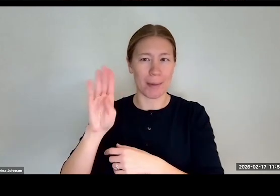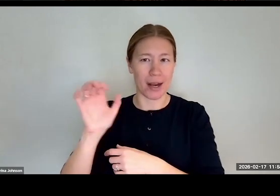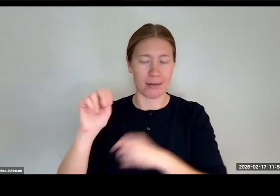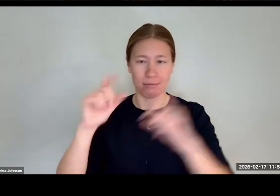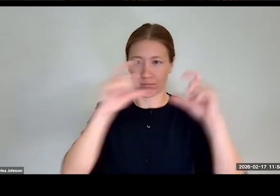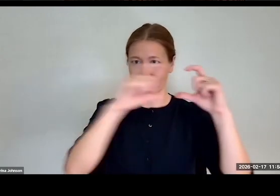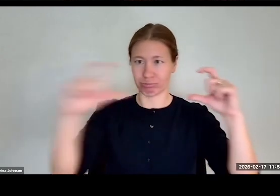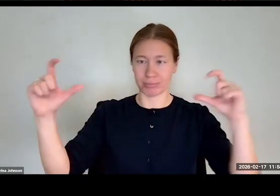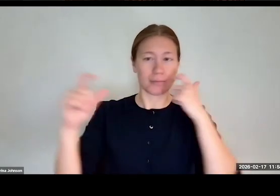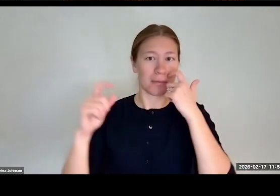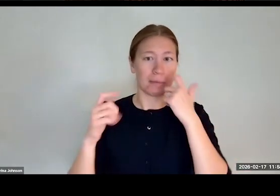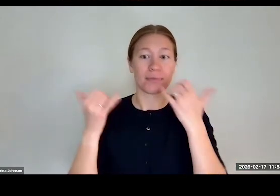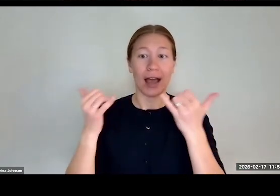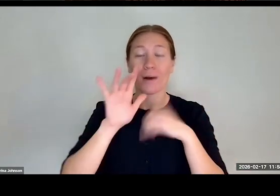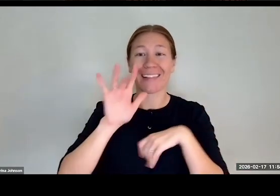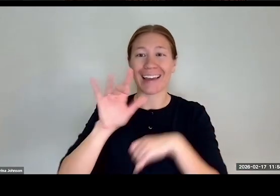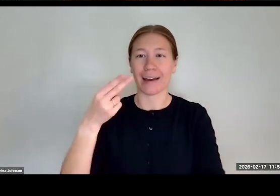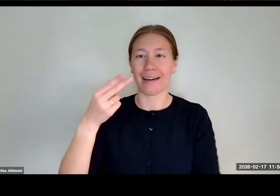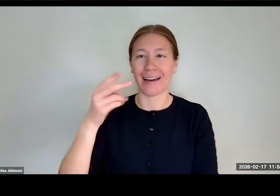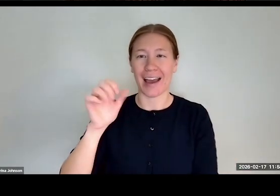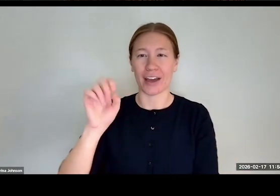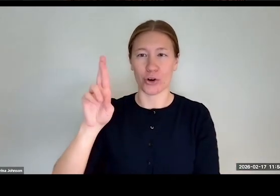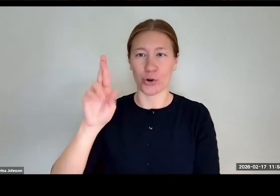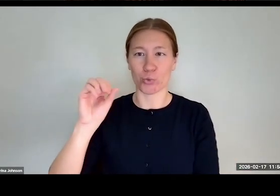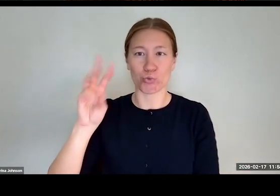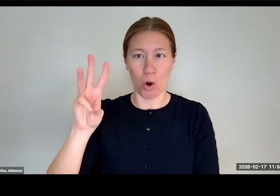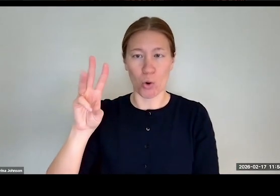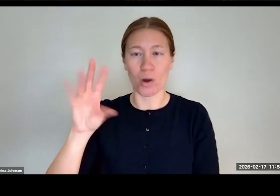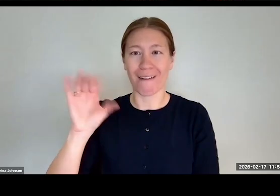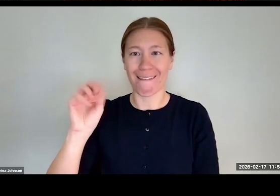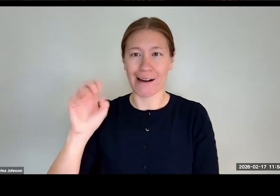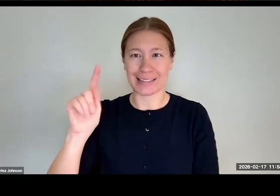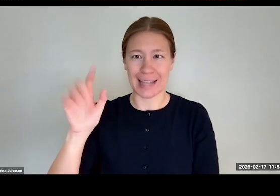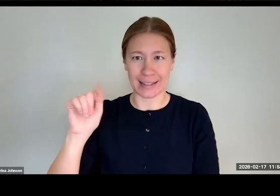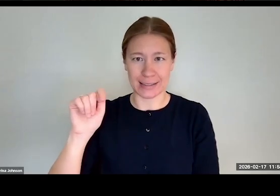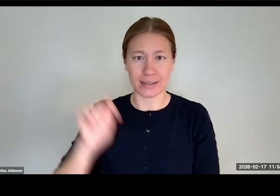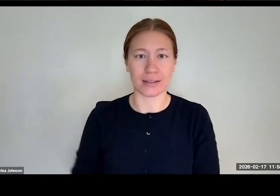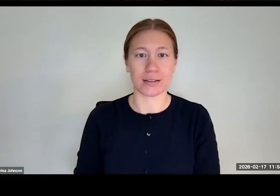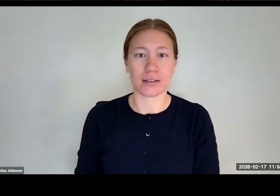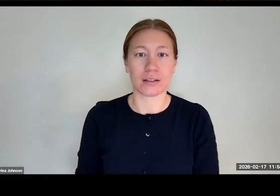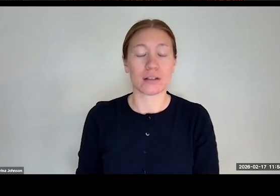that header row content. And I'm going to click header row. And I'm gonna check off the box in the toolbar